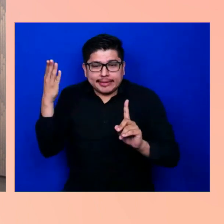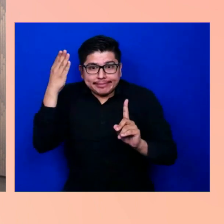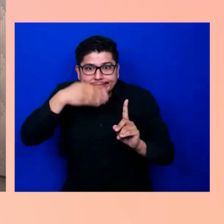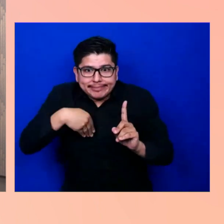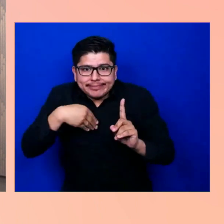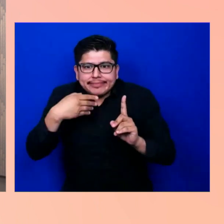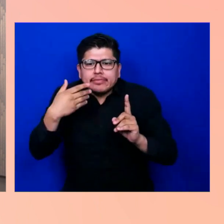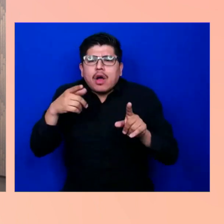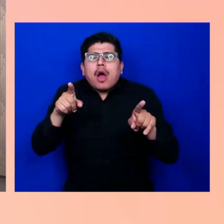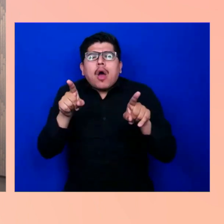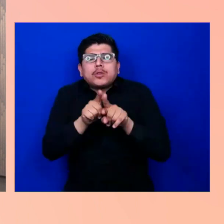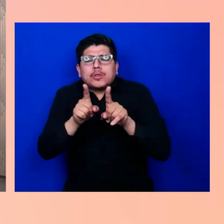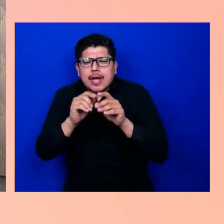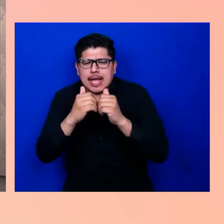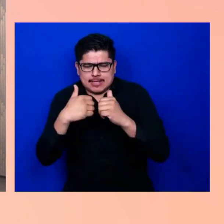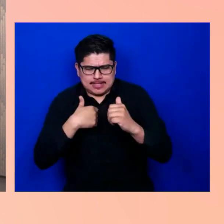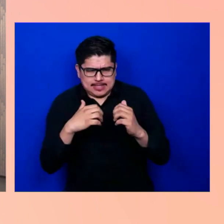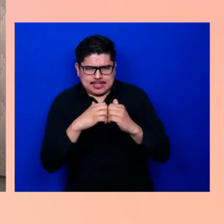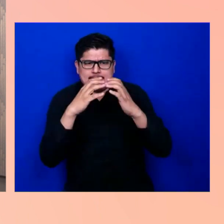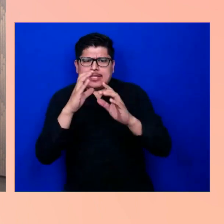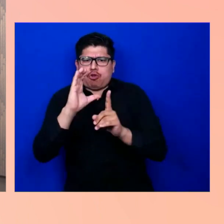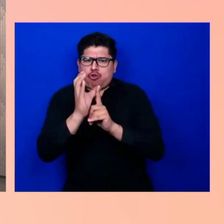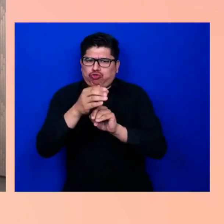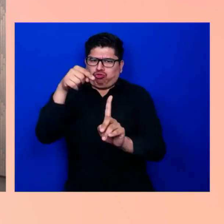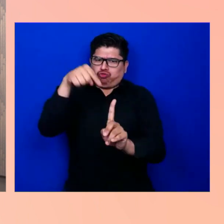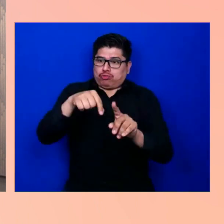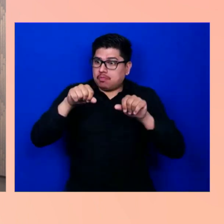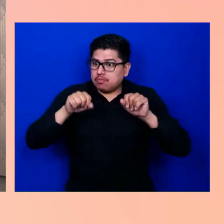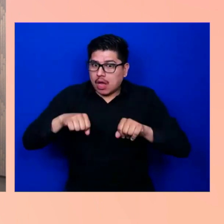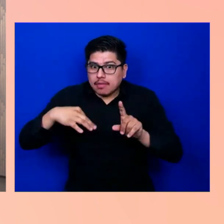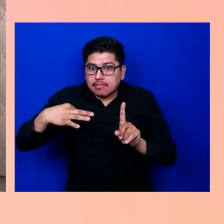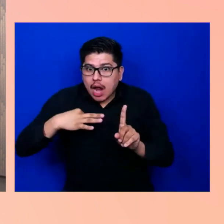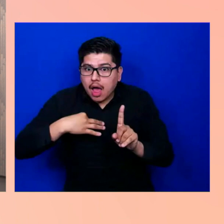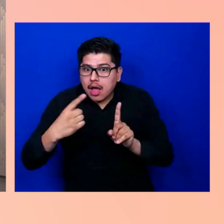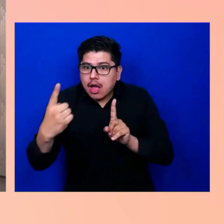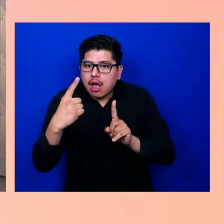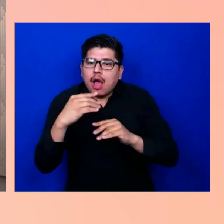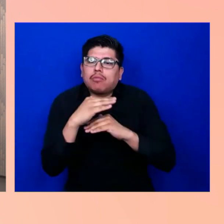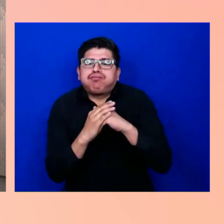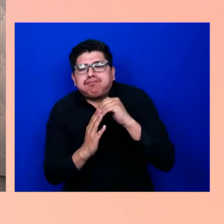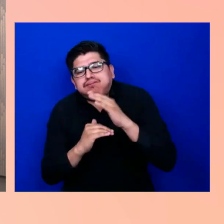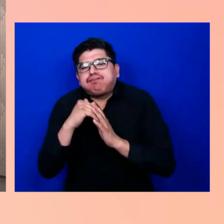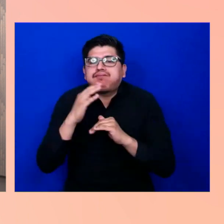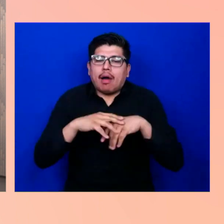comfortable and feel that they can put their accommodation front-and-center. Thank you for that response.